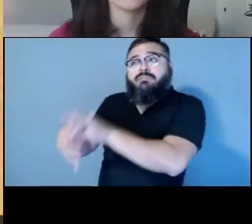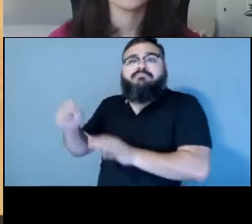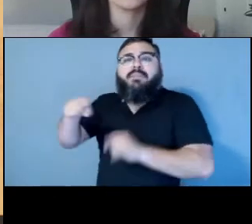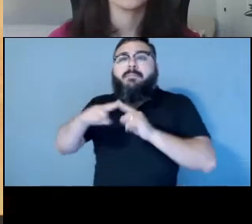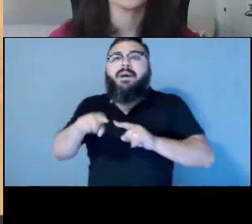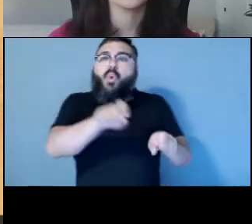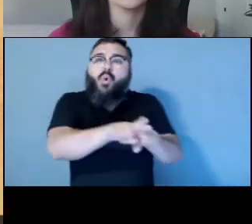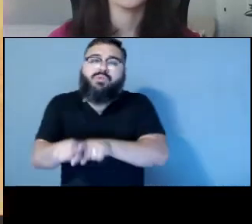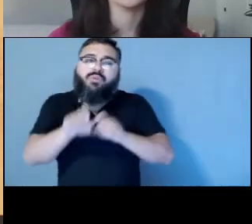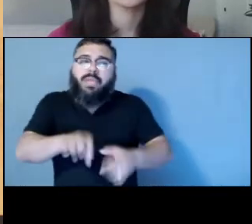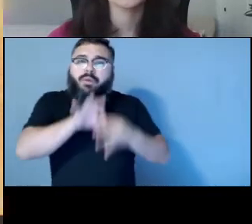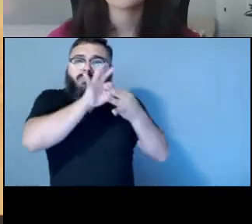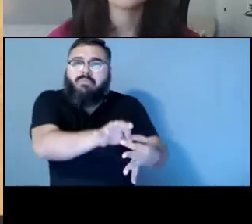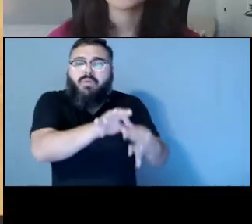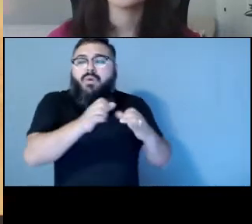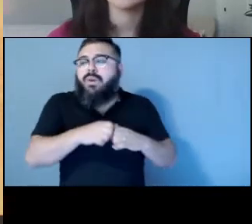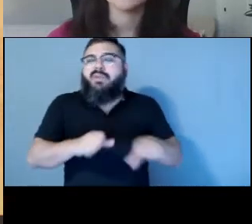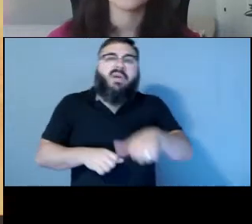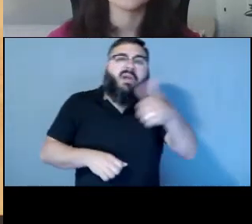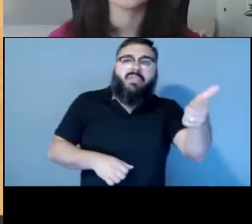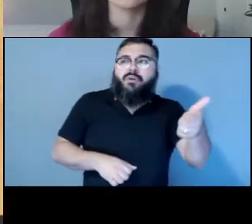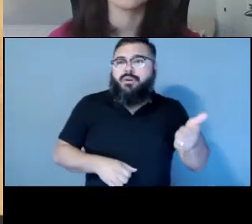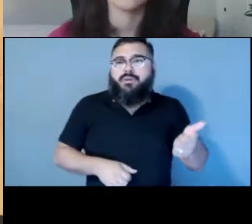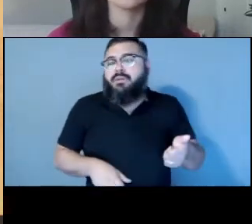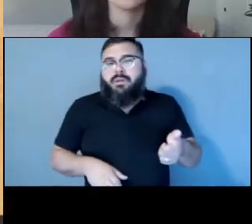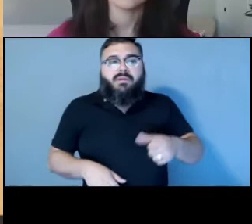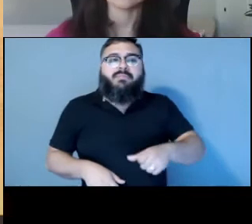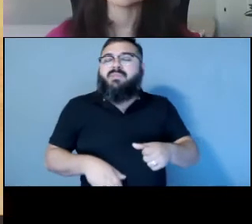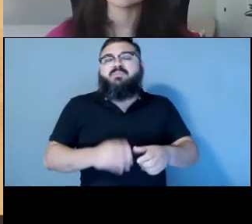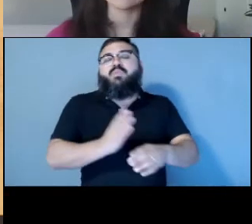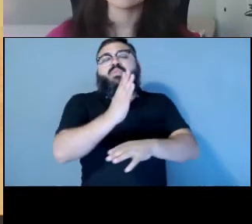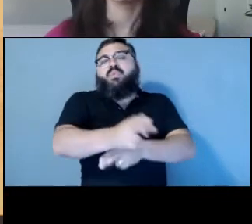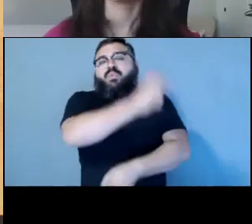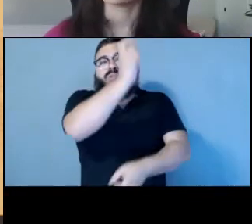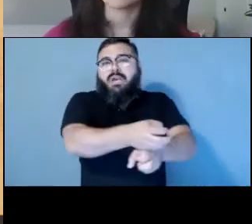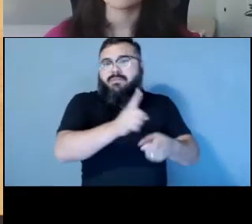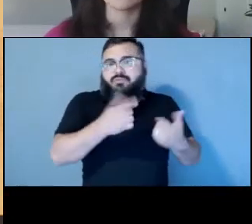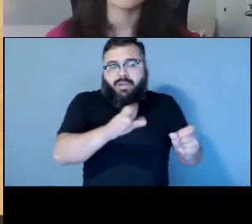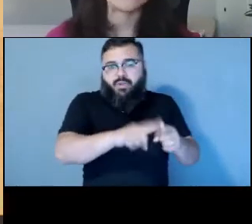that are just going to be too difficult to implement. And again, we think about,